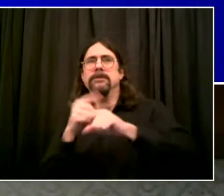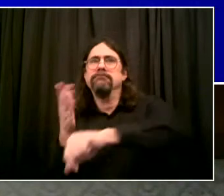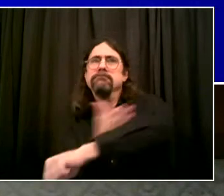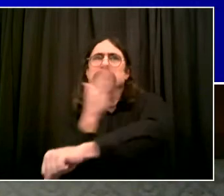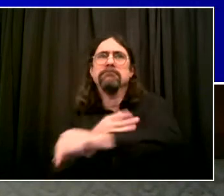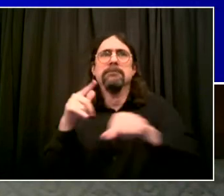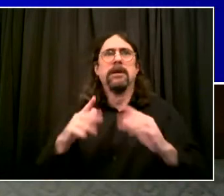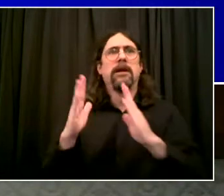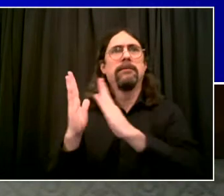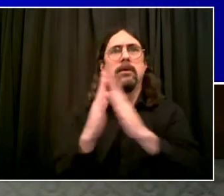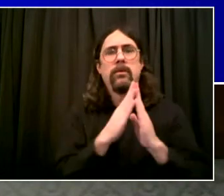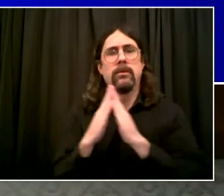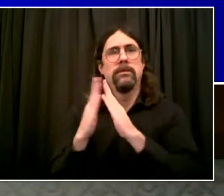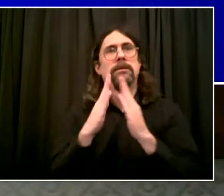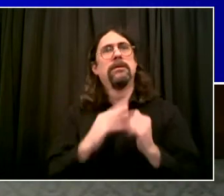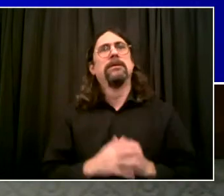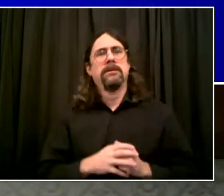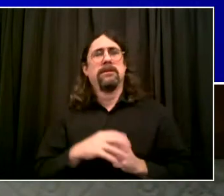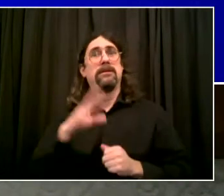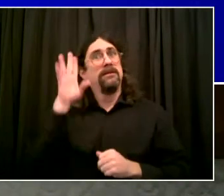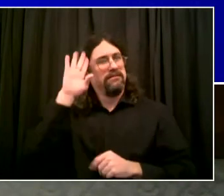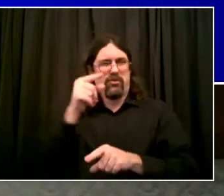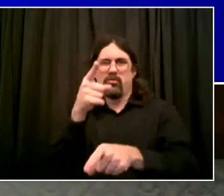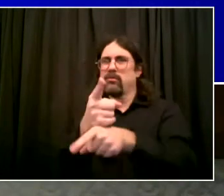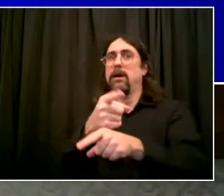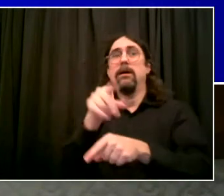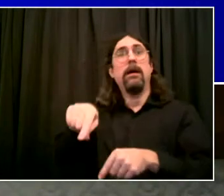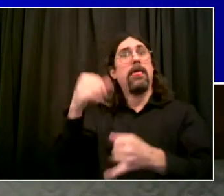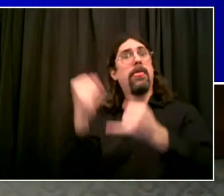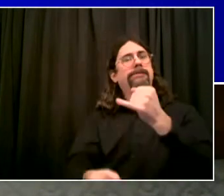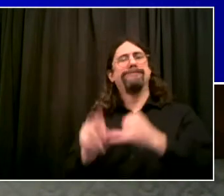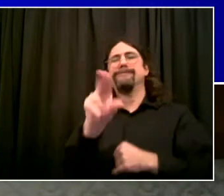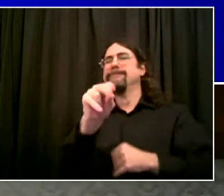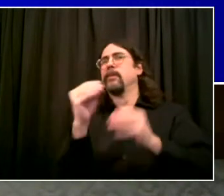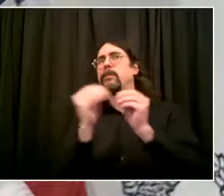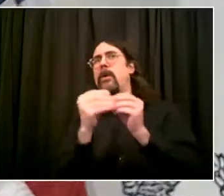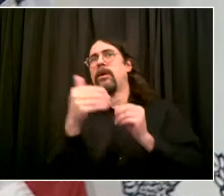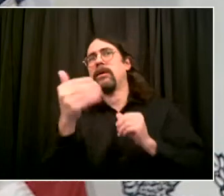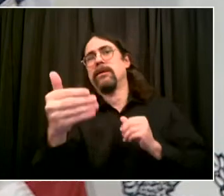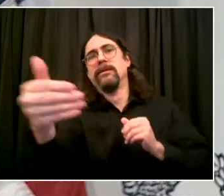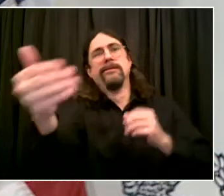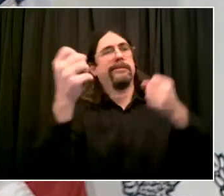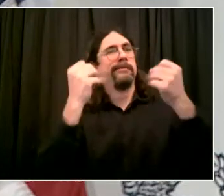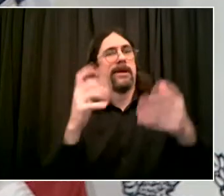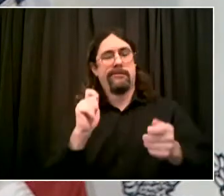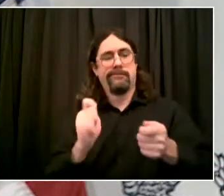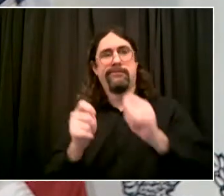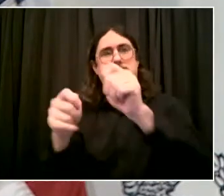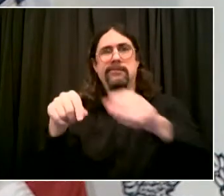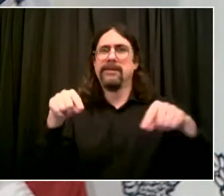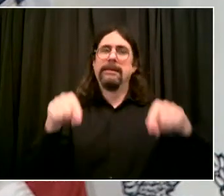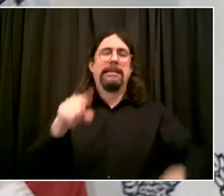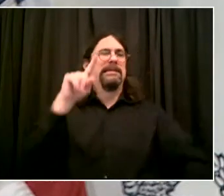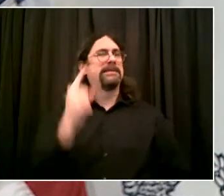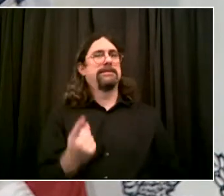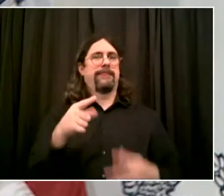WITH GREAT ENERGY AND HELPING ME SEE WHAT IT COULD MEAN FOR OUR COMMUNITY AND YES THIS IS ONE OF MANY REFORMS TO COME IN THE COMING WEEKS AND